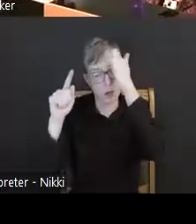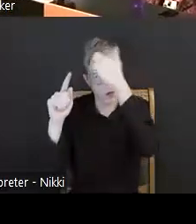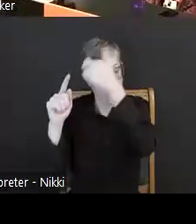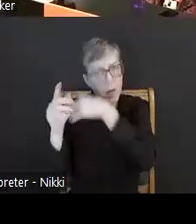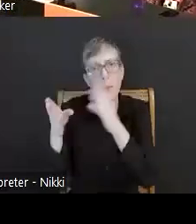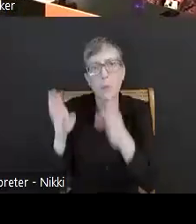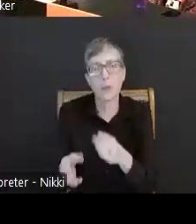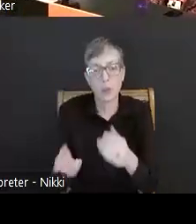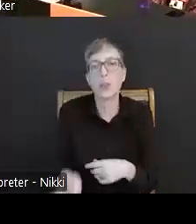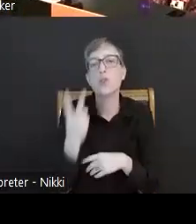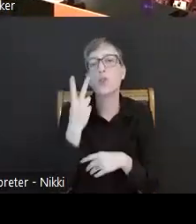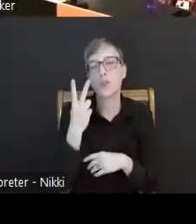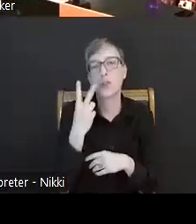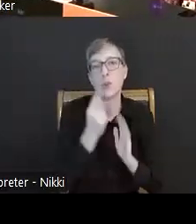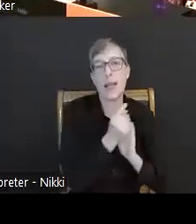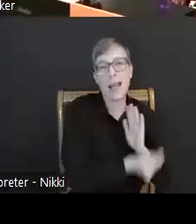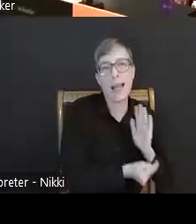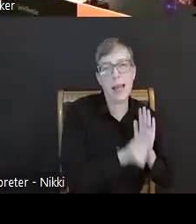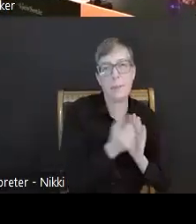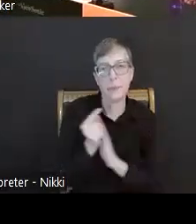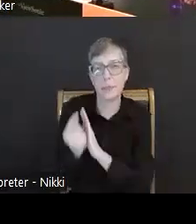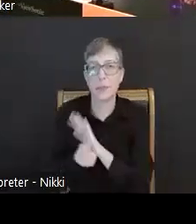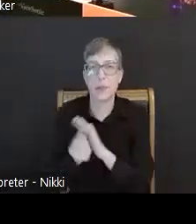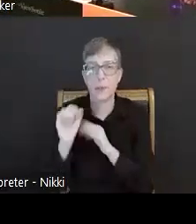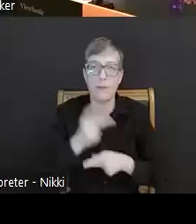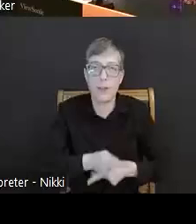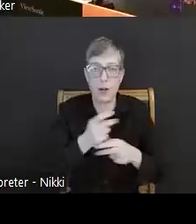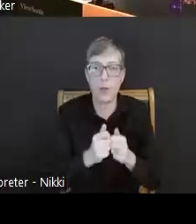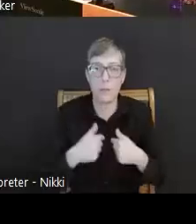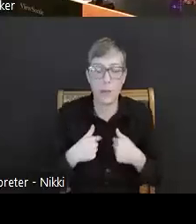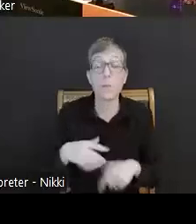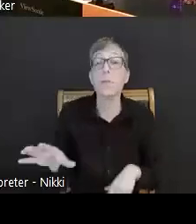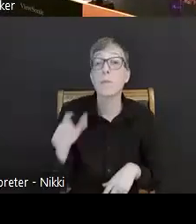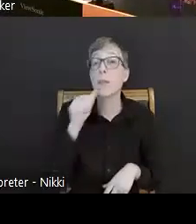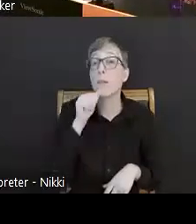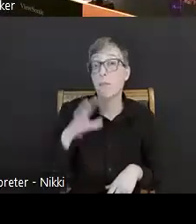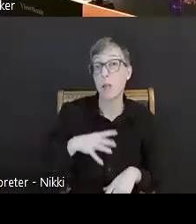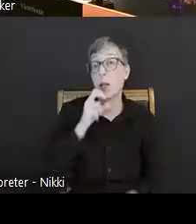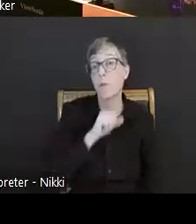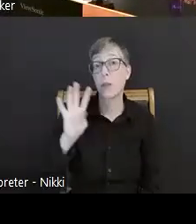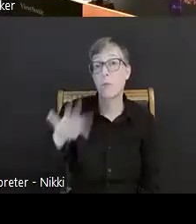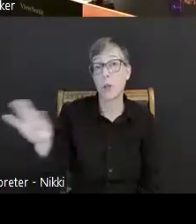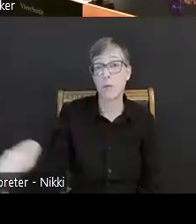me so she is a 44 year old female with four adult children our first episode of care was